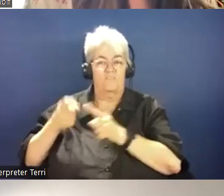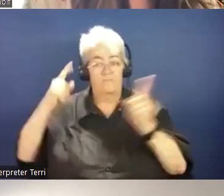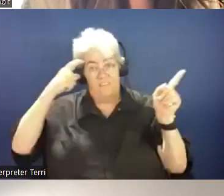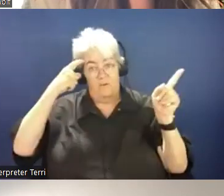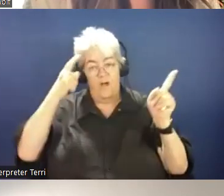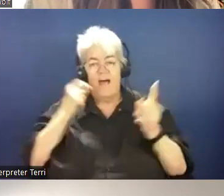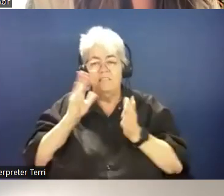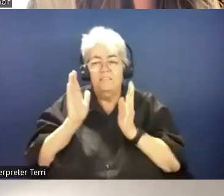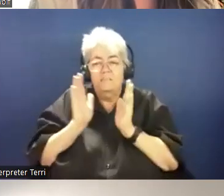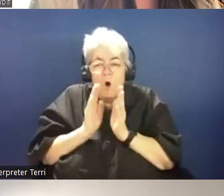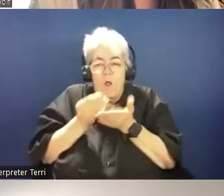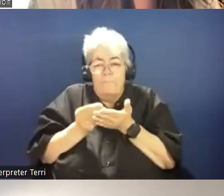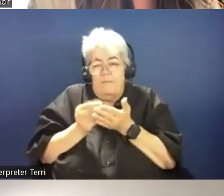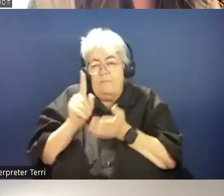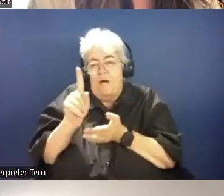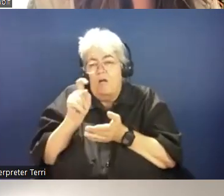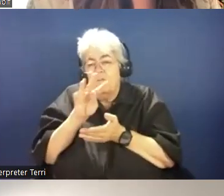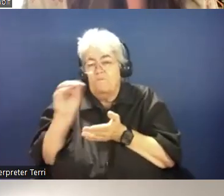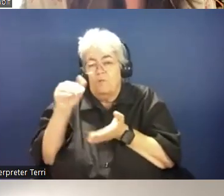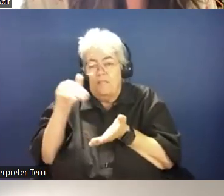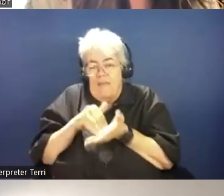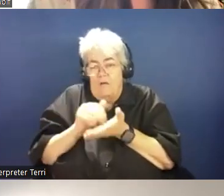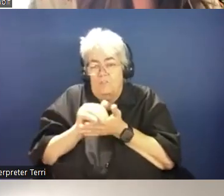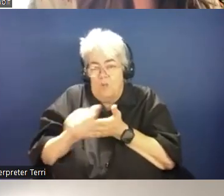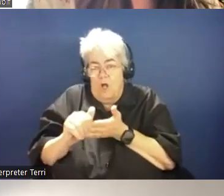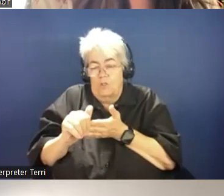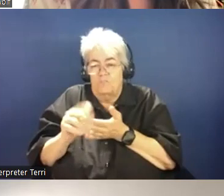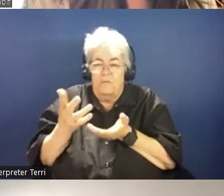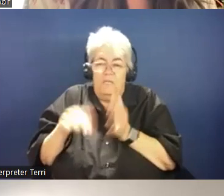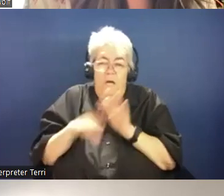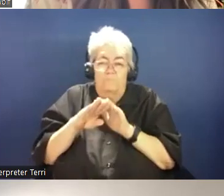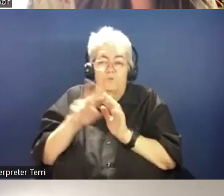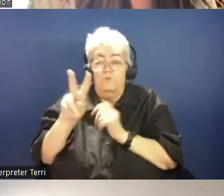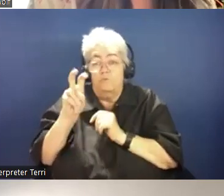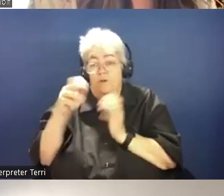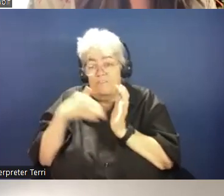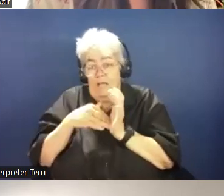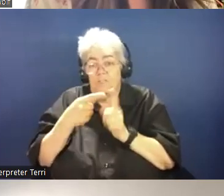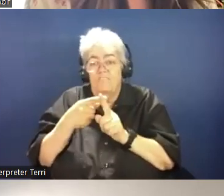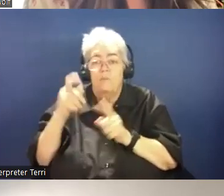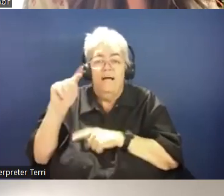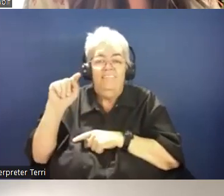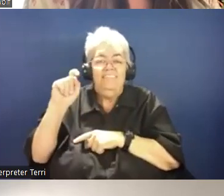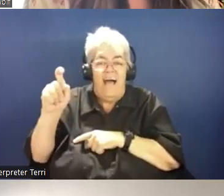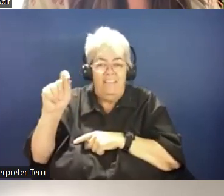about $140,000 to $200,000, that comes from a tax check off that